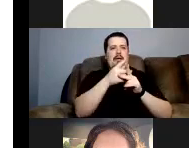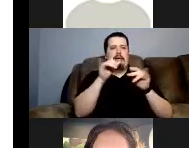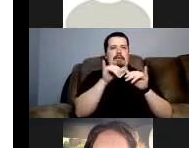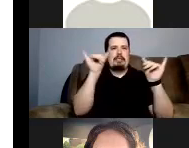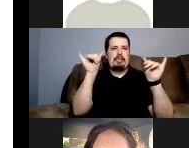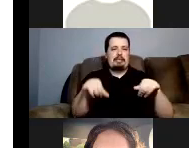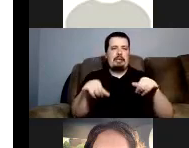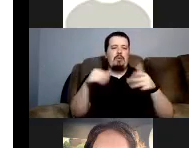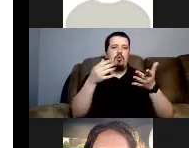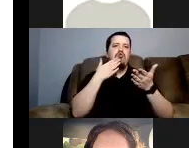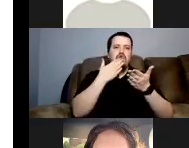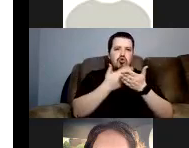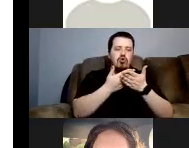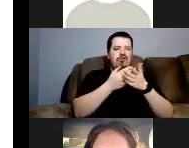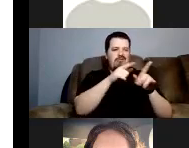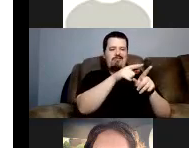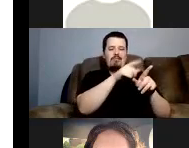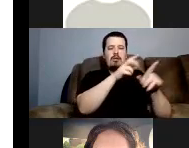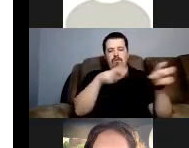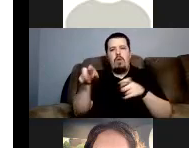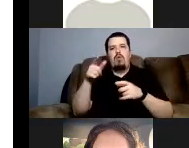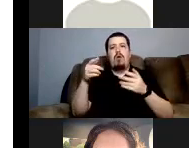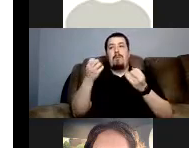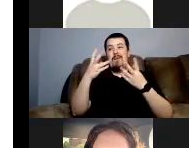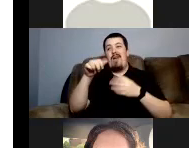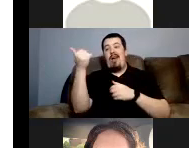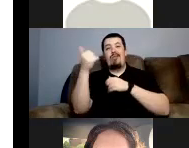a good thing that we're moving away from this. A lot of the country already has Resource-Based